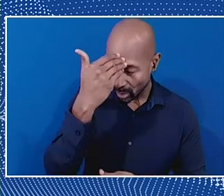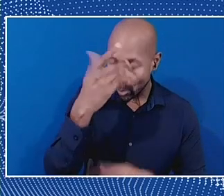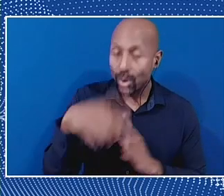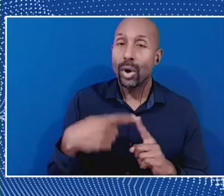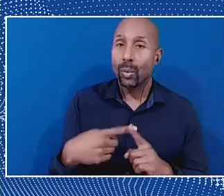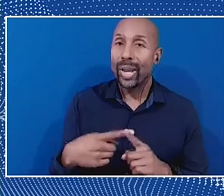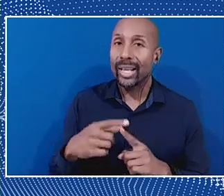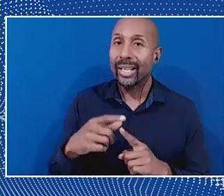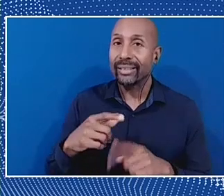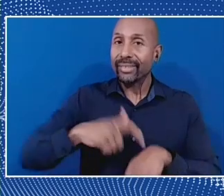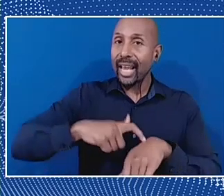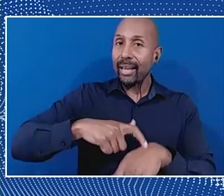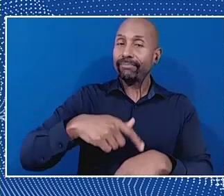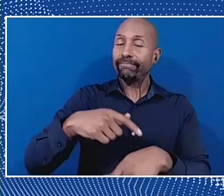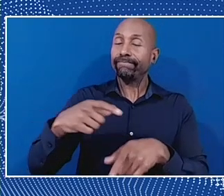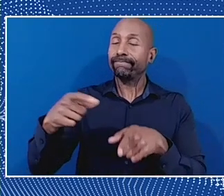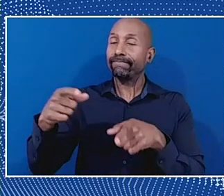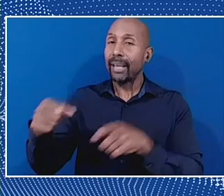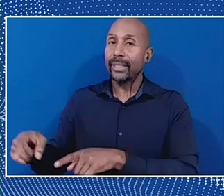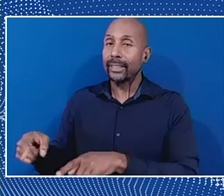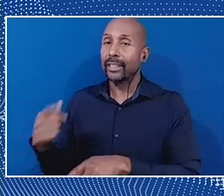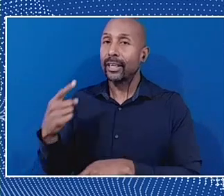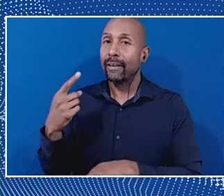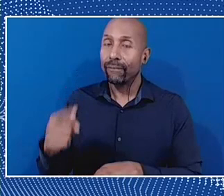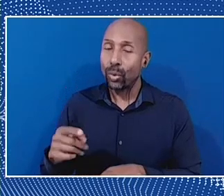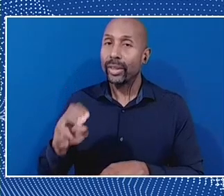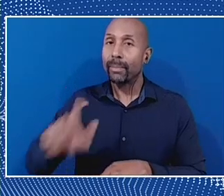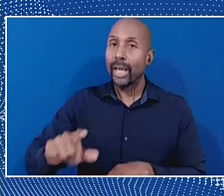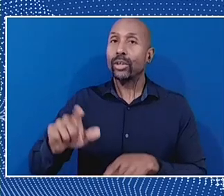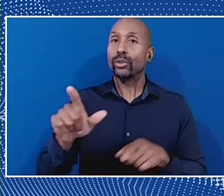Thank you, Lane. Alright.